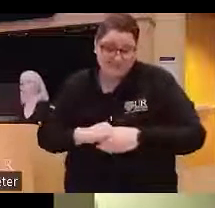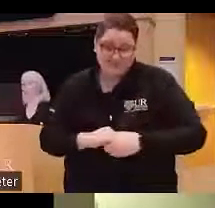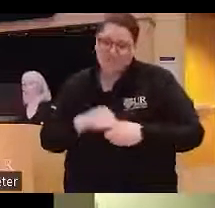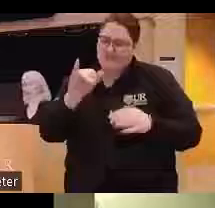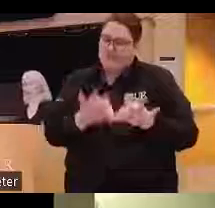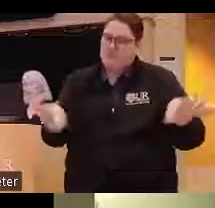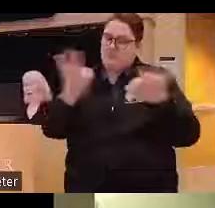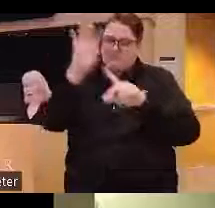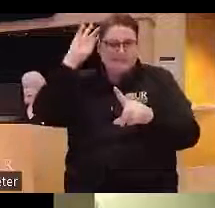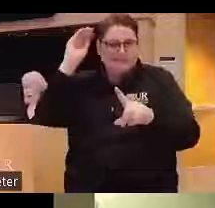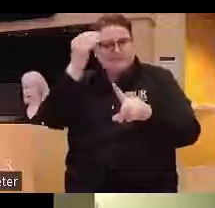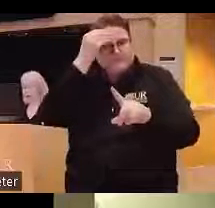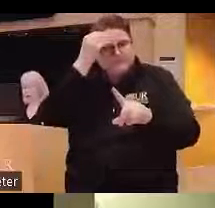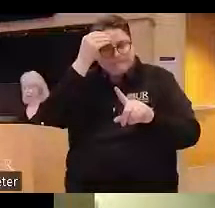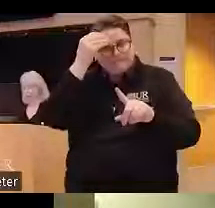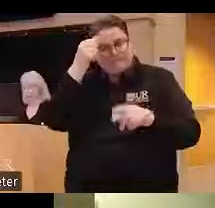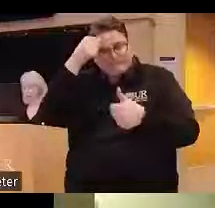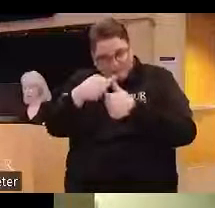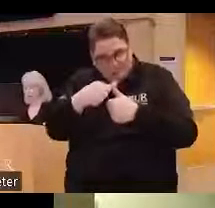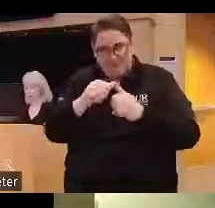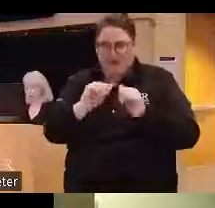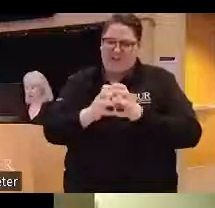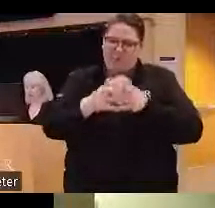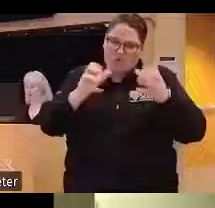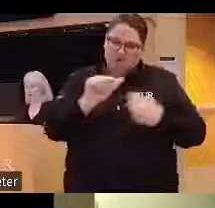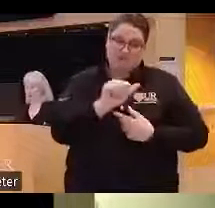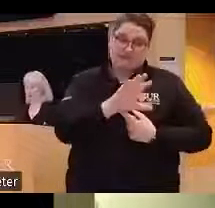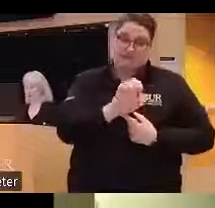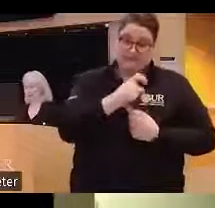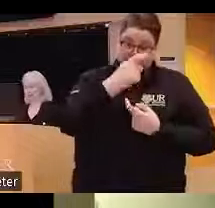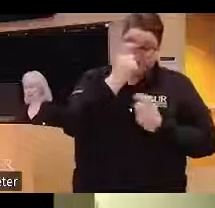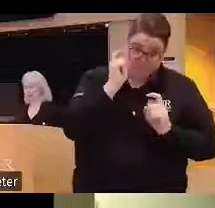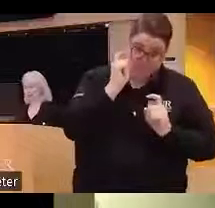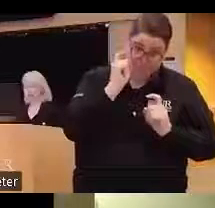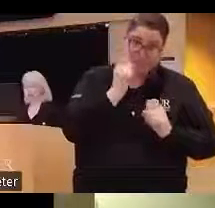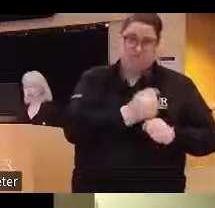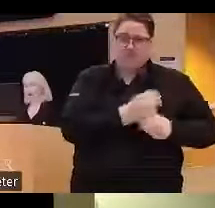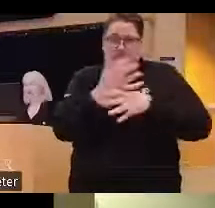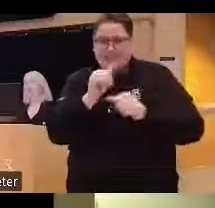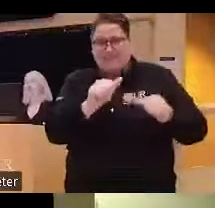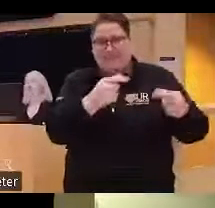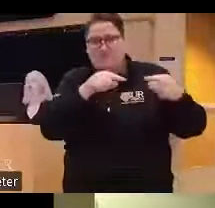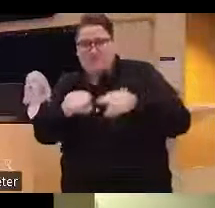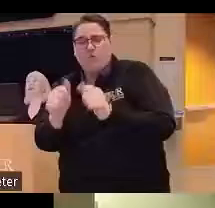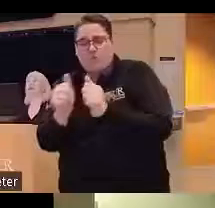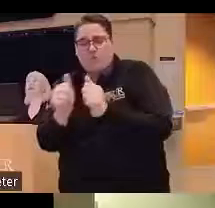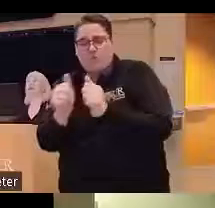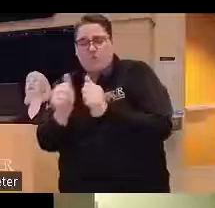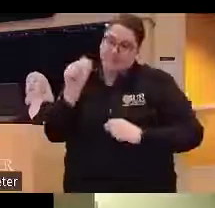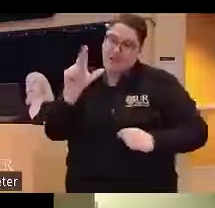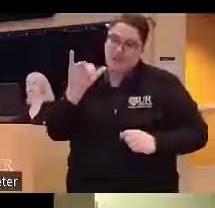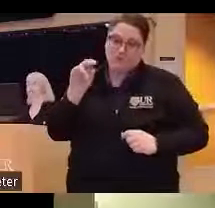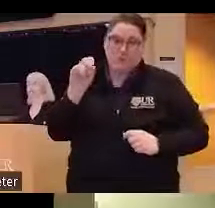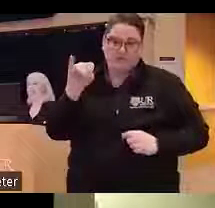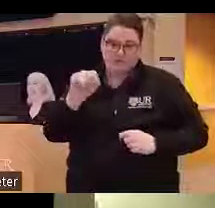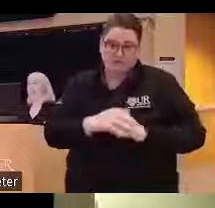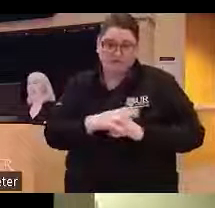to know about the role of early life adversity and hallucinosis um but also cardiovascular death so